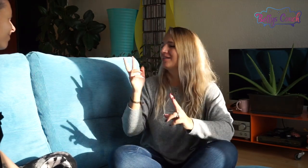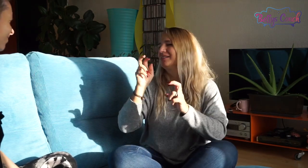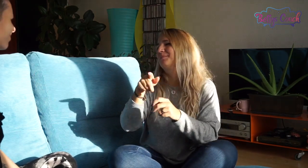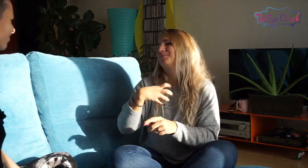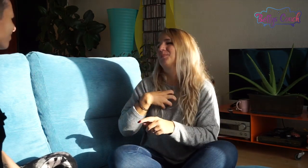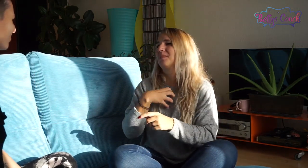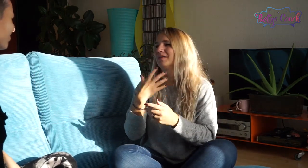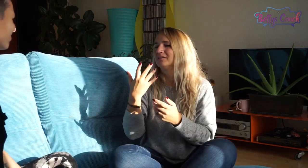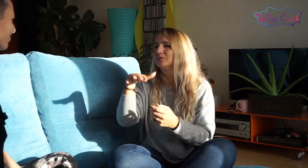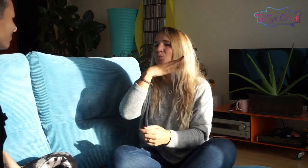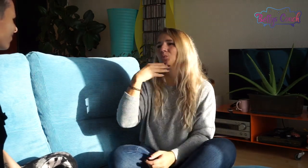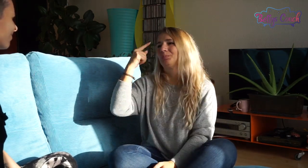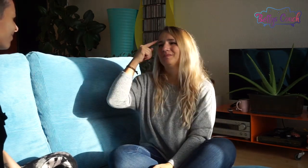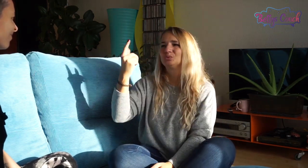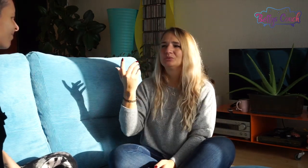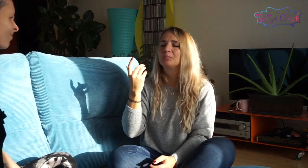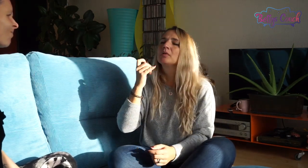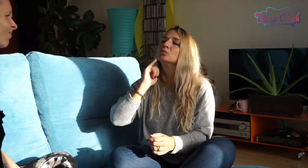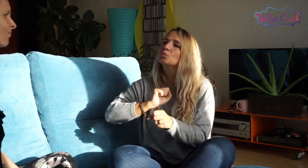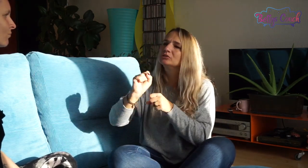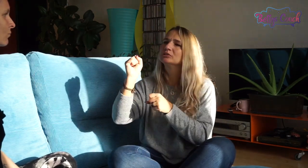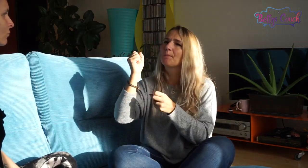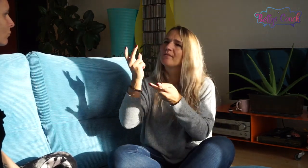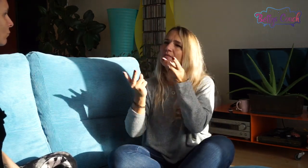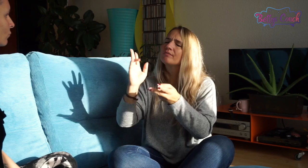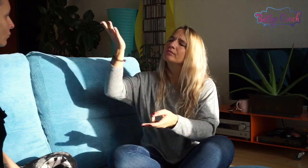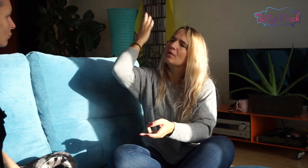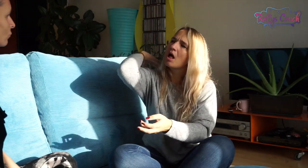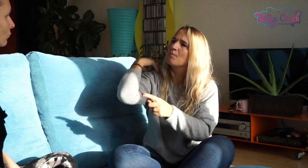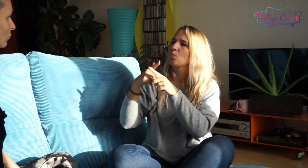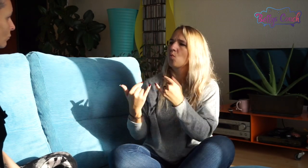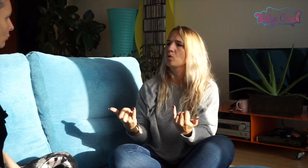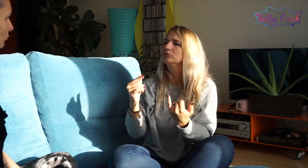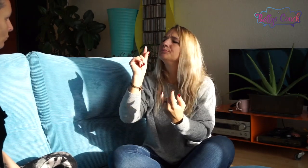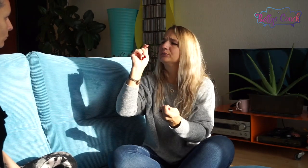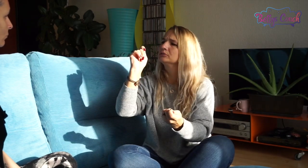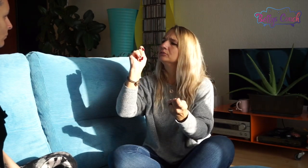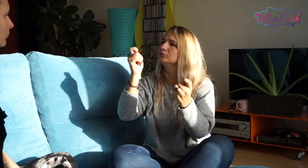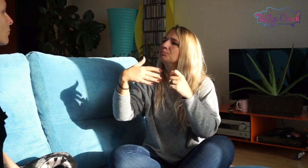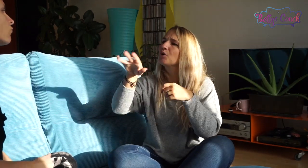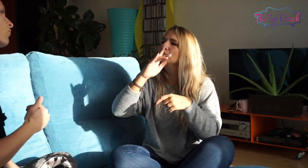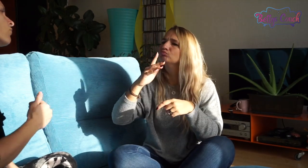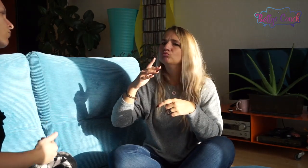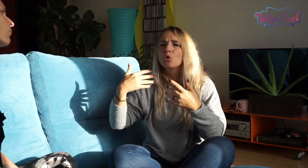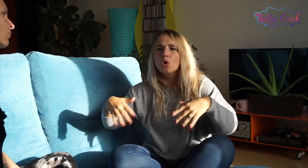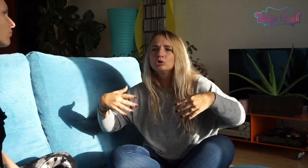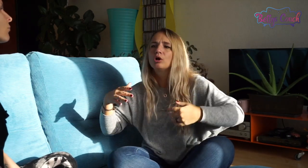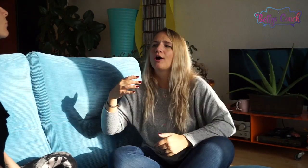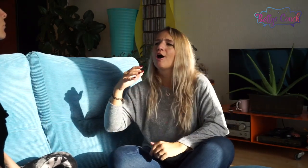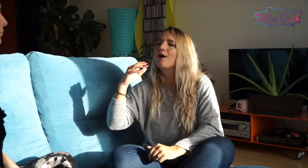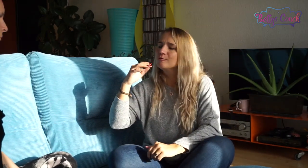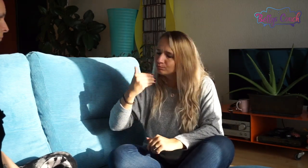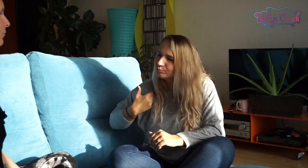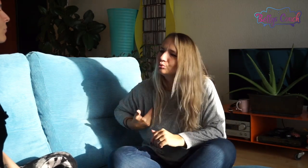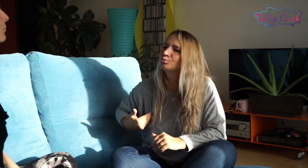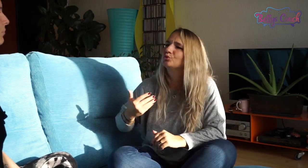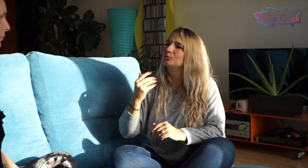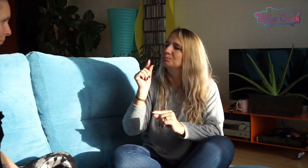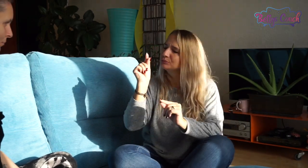That's the problem. The people around here are not aware of this. Nevertheless, I have to say that compared to then & now, people here have become more open & put more effort into it.